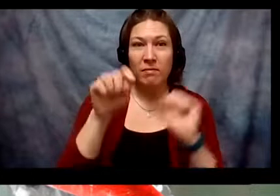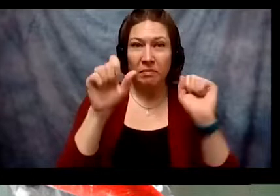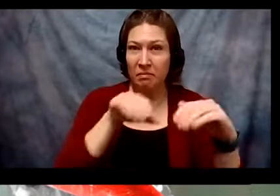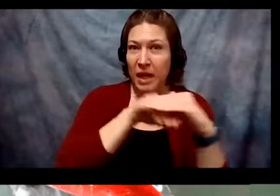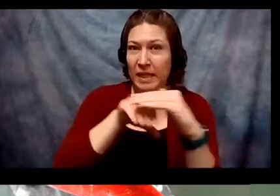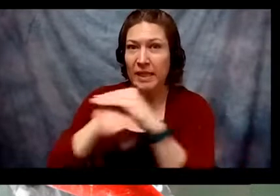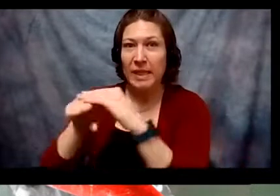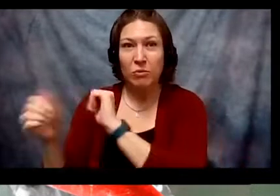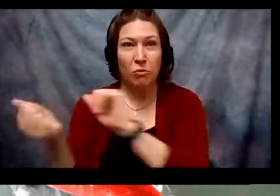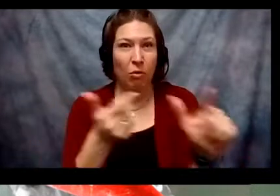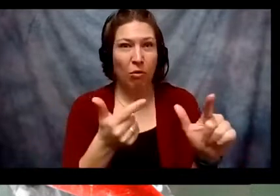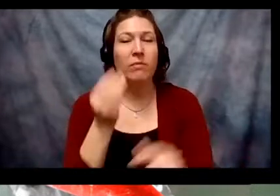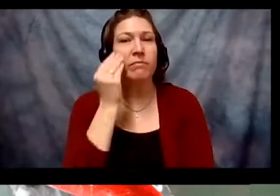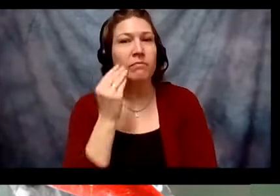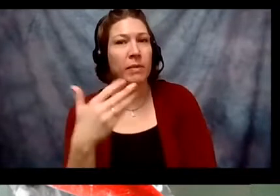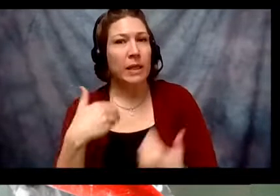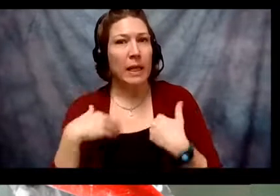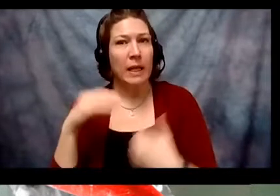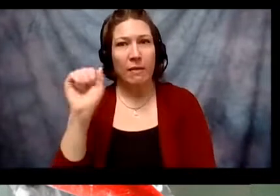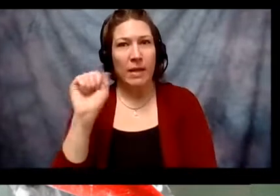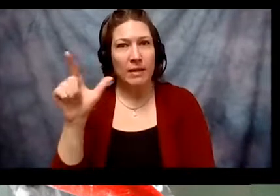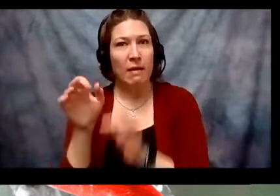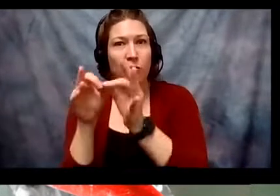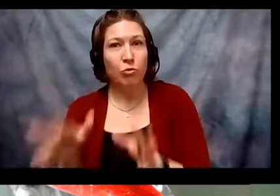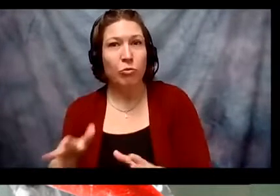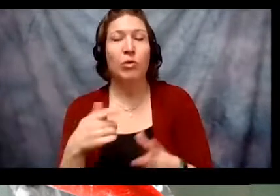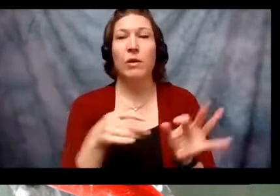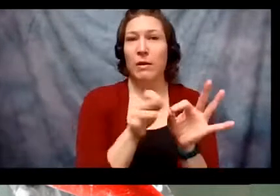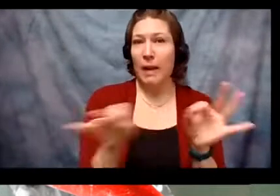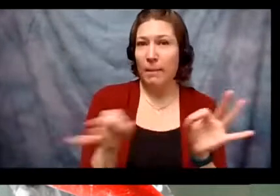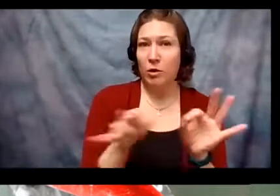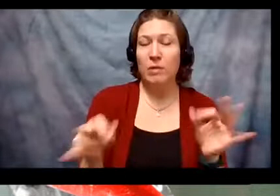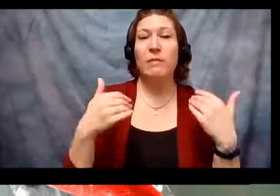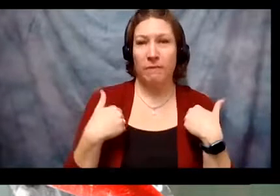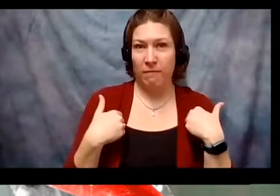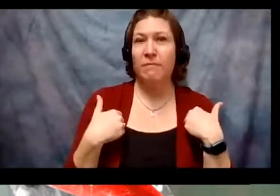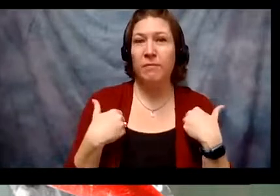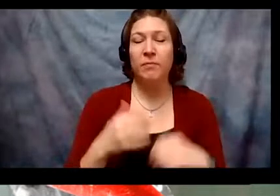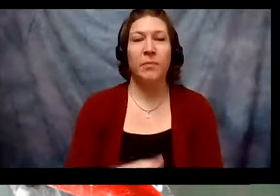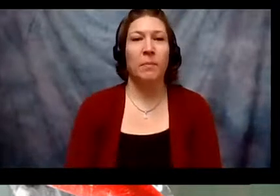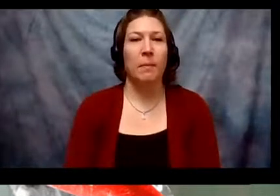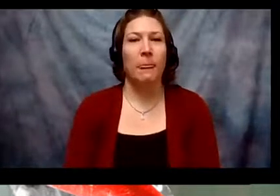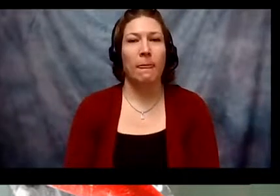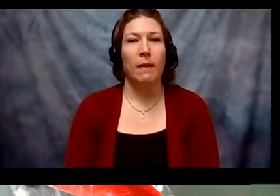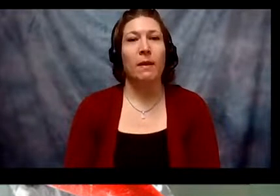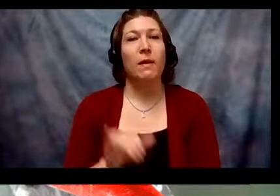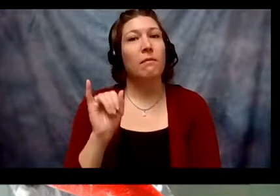ASL interpretation and live captioning are available for today. To access ASL